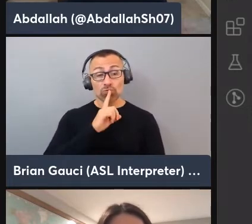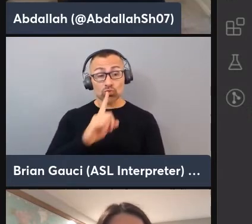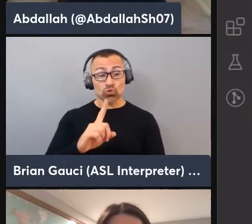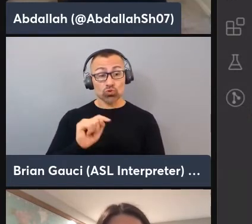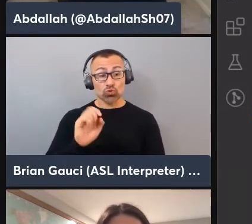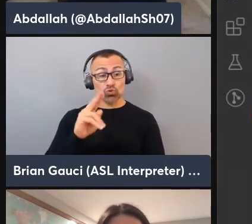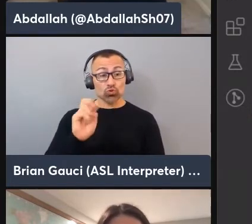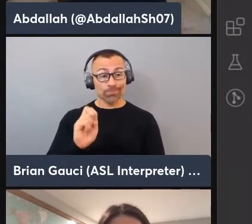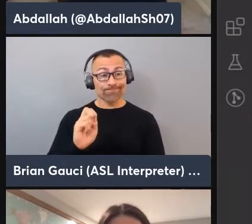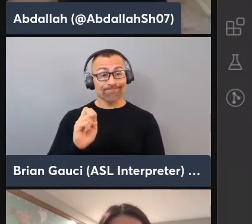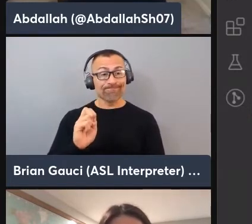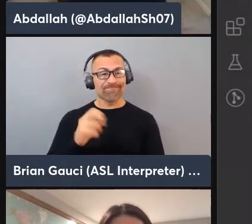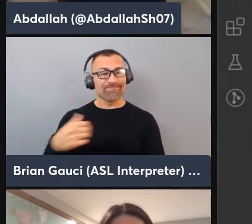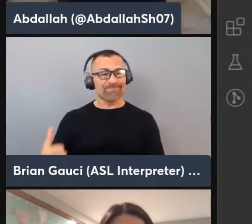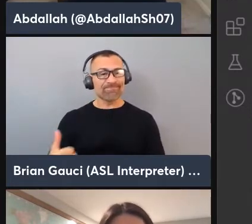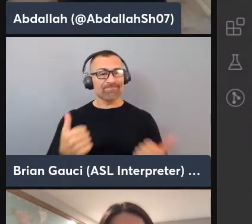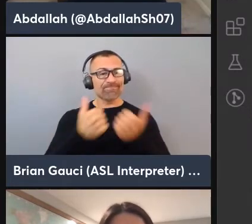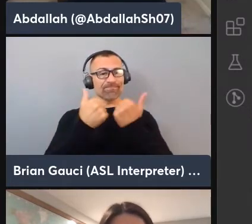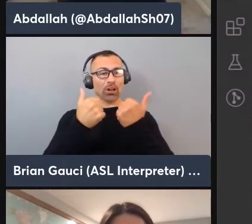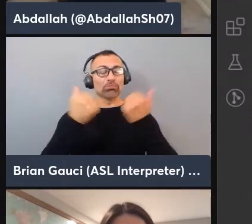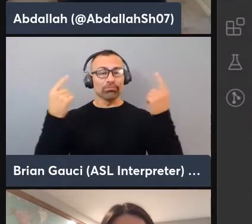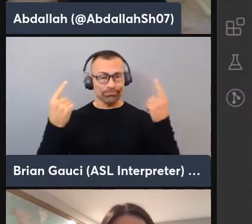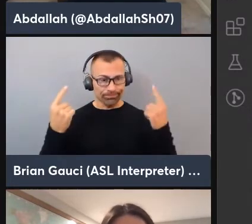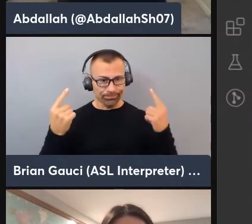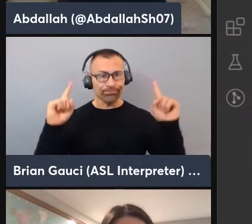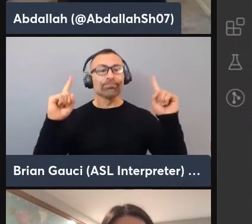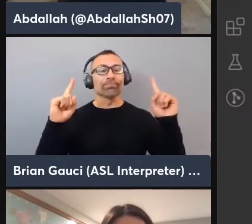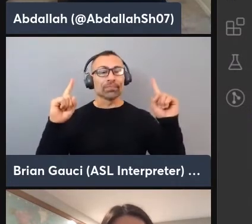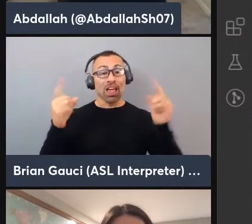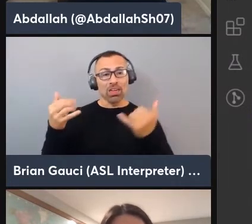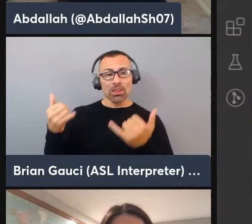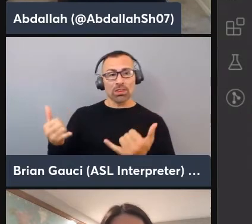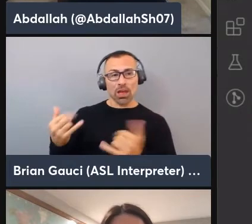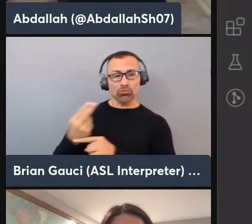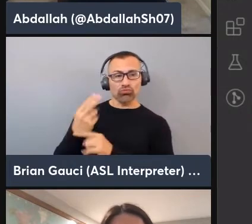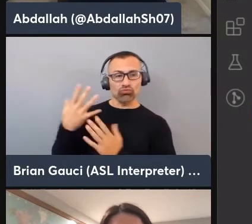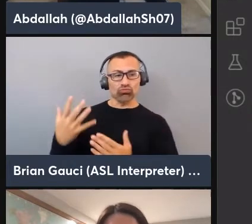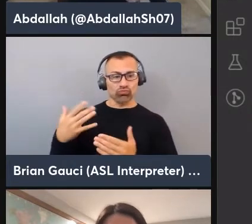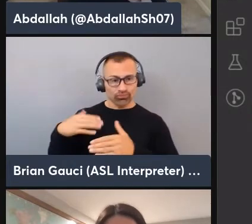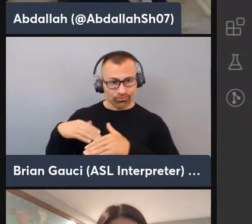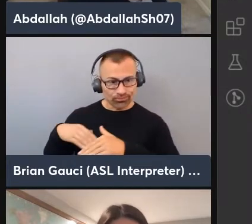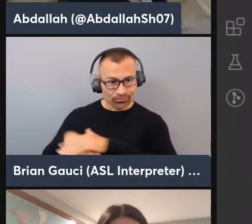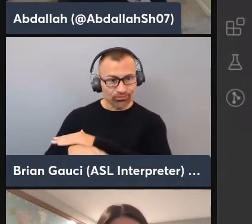and then the user can actually log into the application. Yeah, and so I know you're giving us